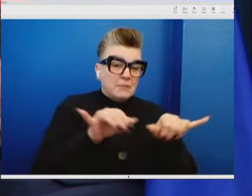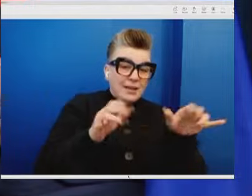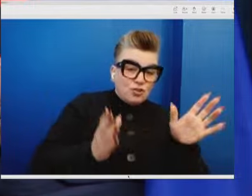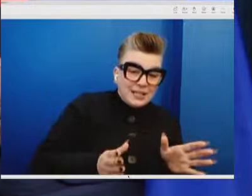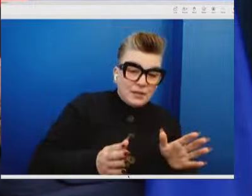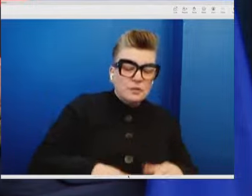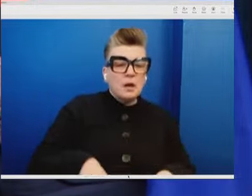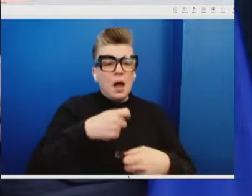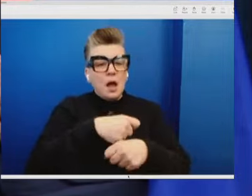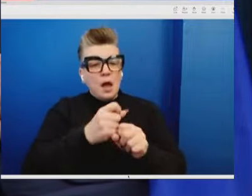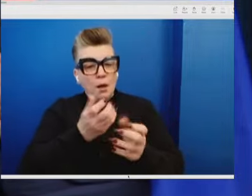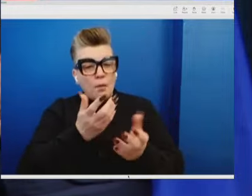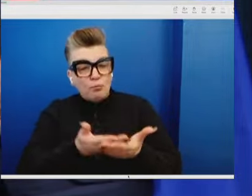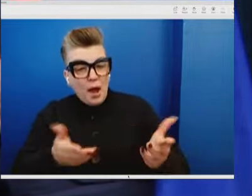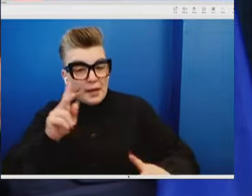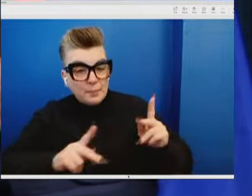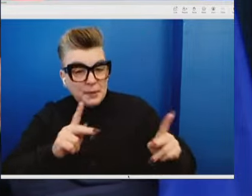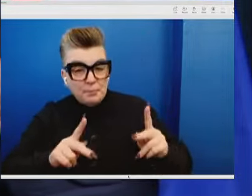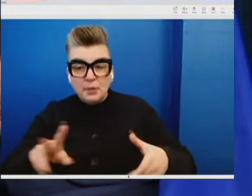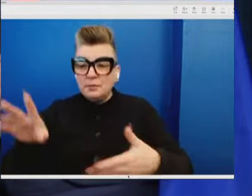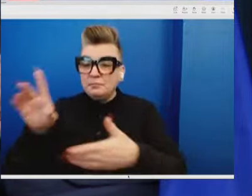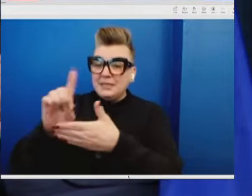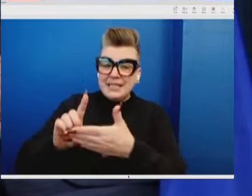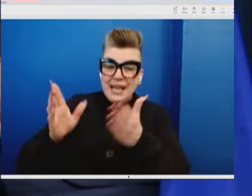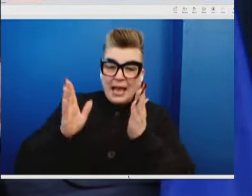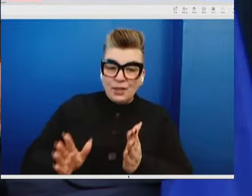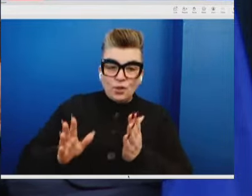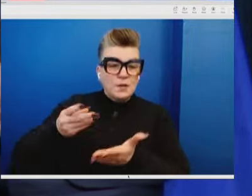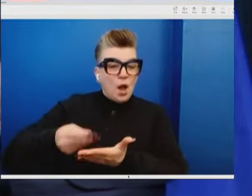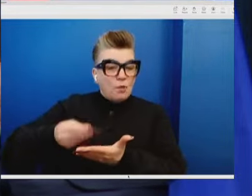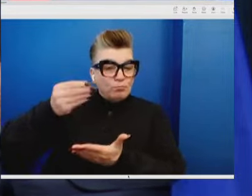experts that can also help them through this process with feet on the ground helping them